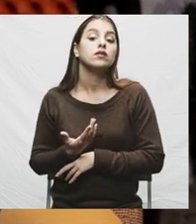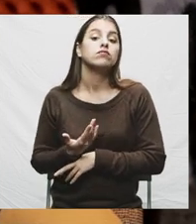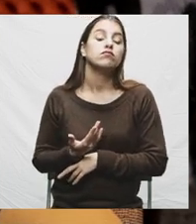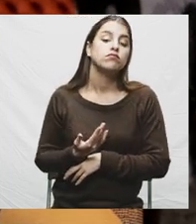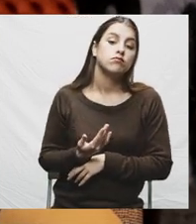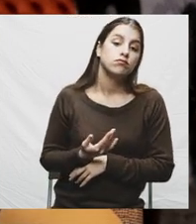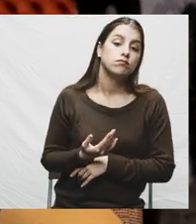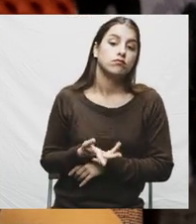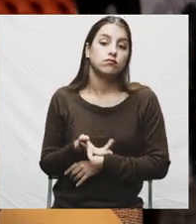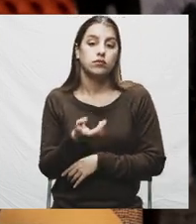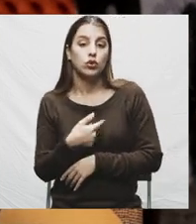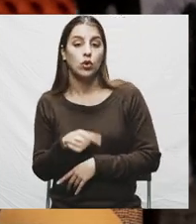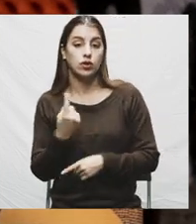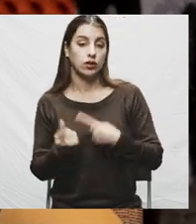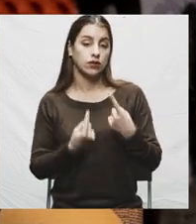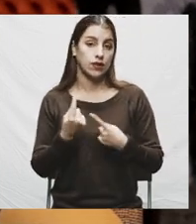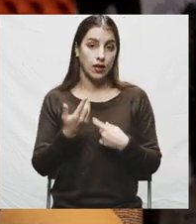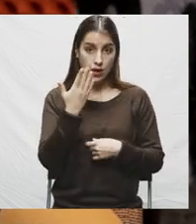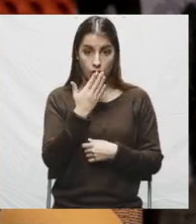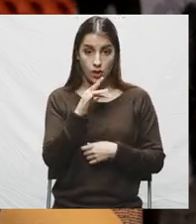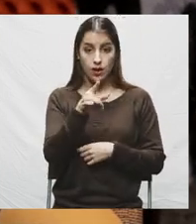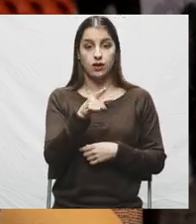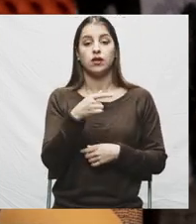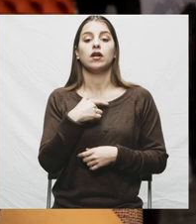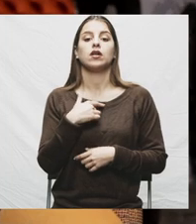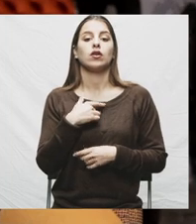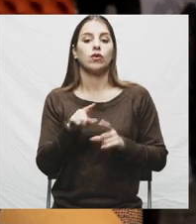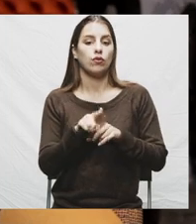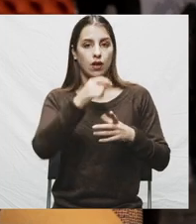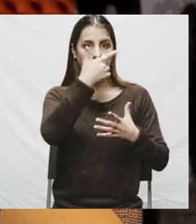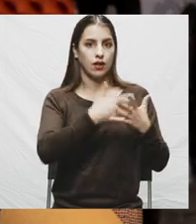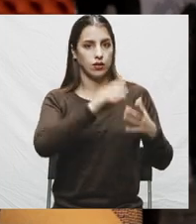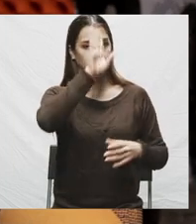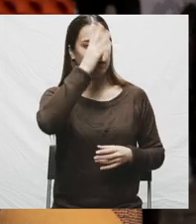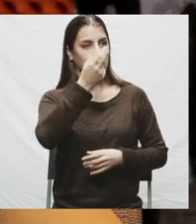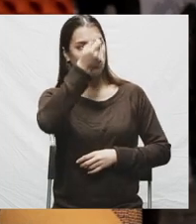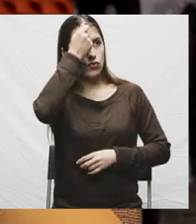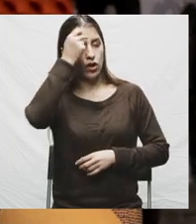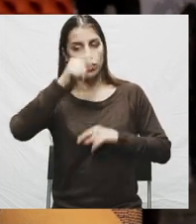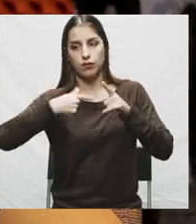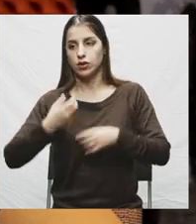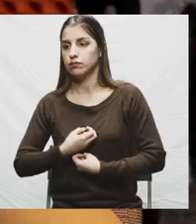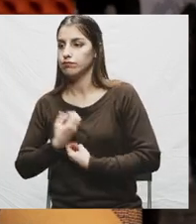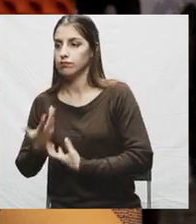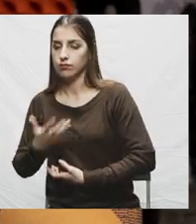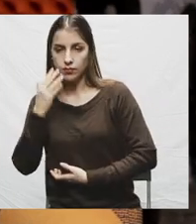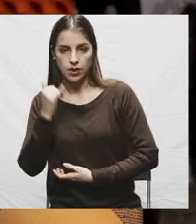Most of the times, we wouldn’t... in those classes, I wouldn’t start from memorizing the text and then using it,